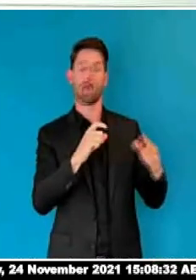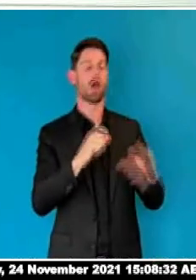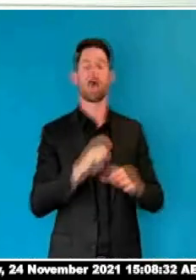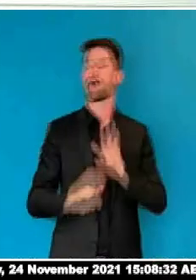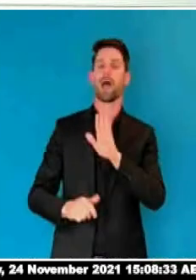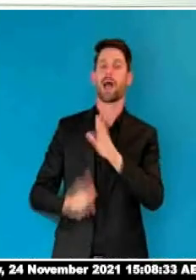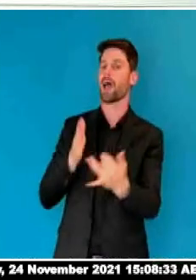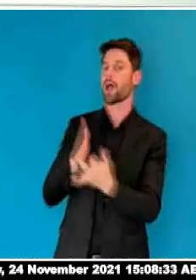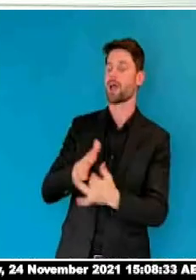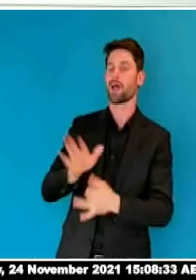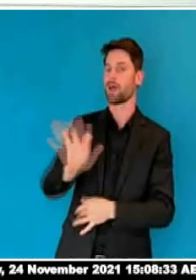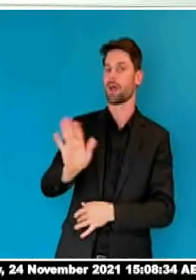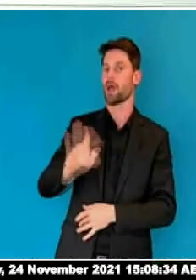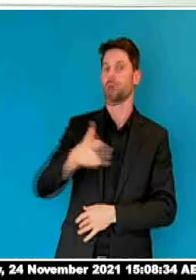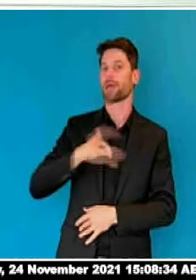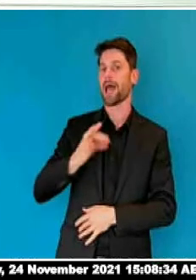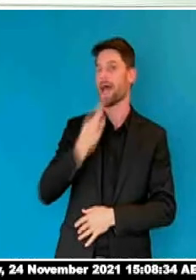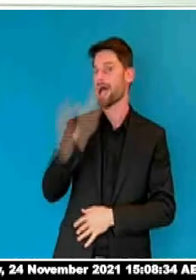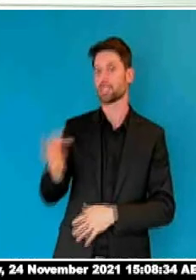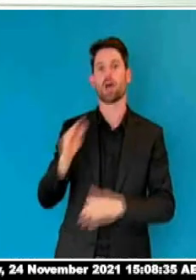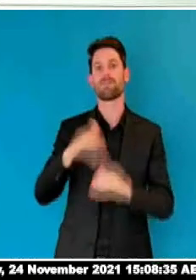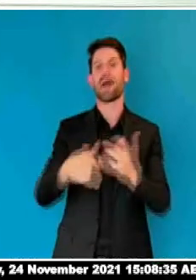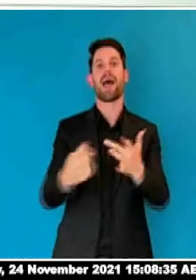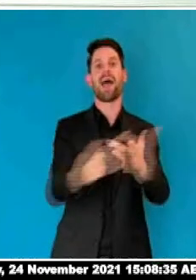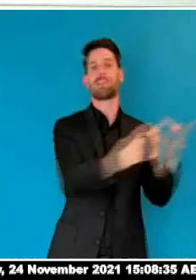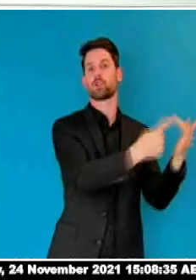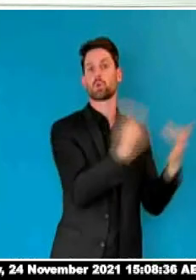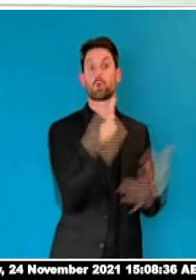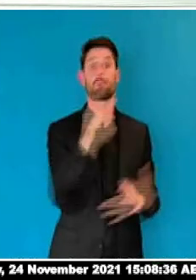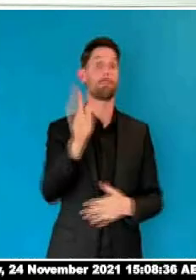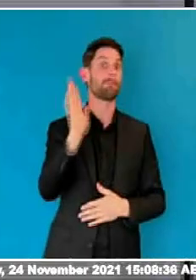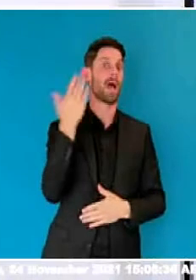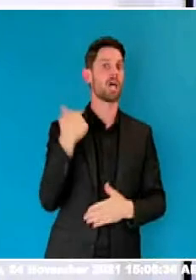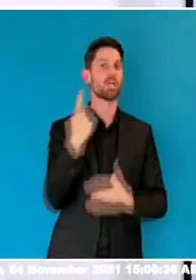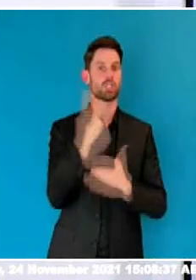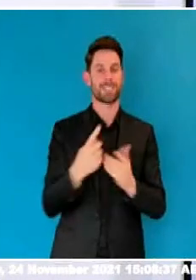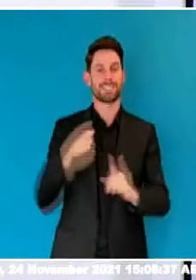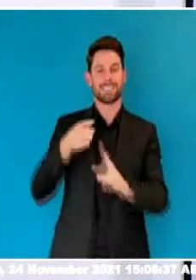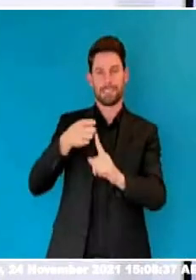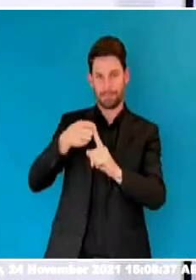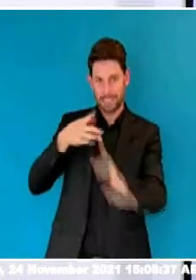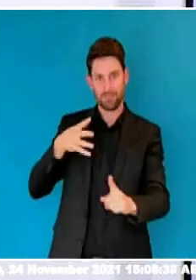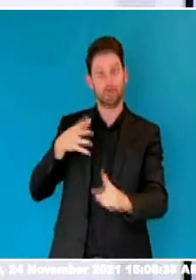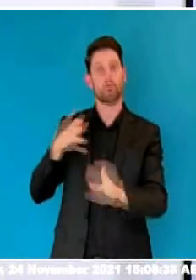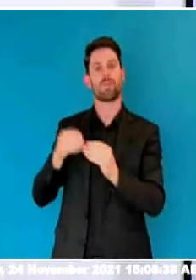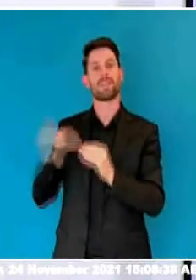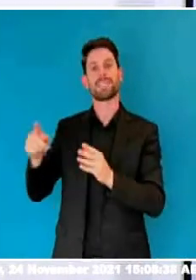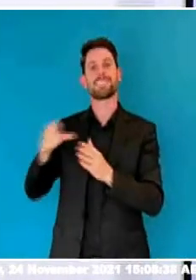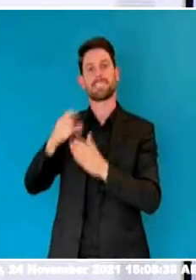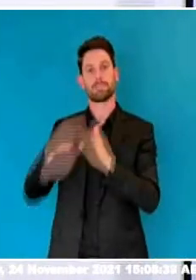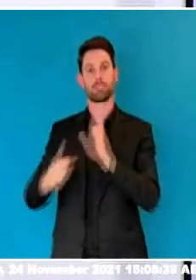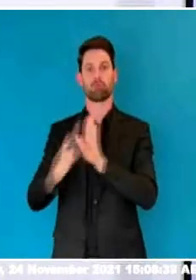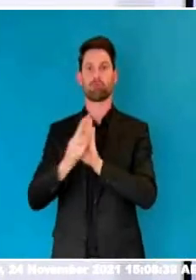I'm not asking about everybody you have consulted with, but with a disability representative organisation.